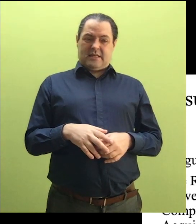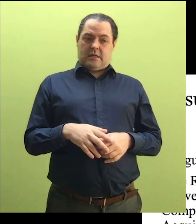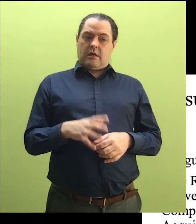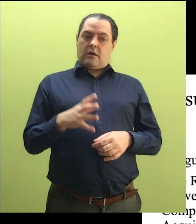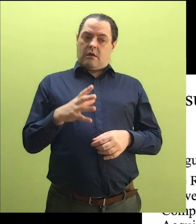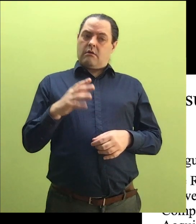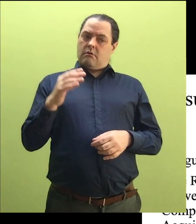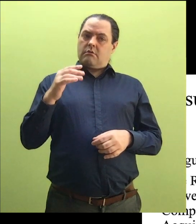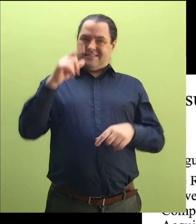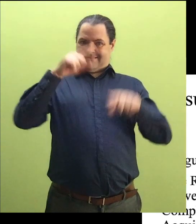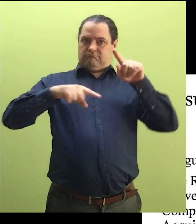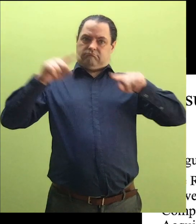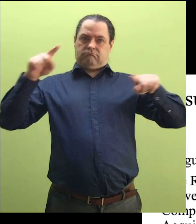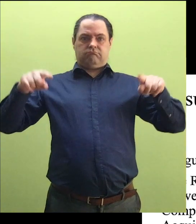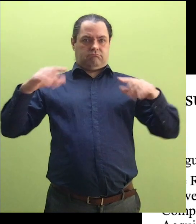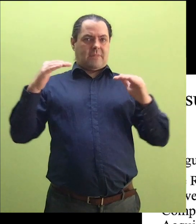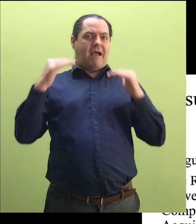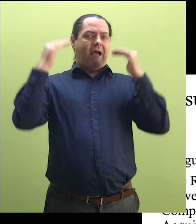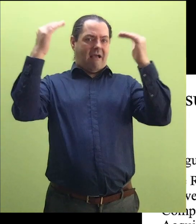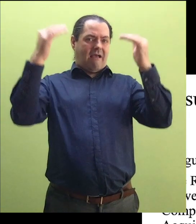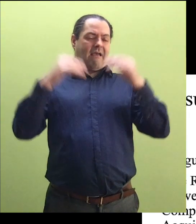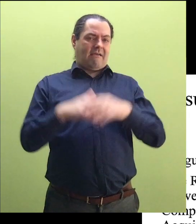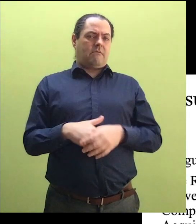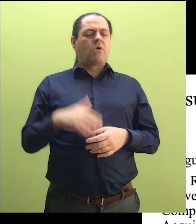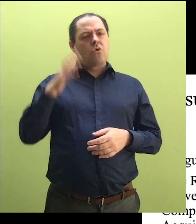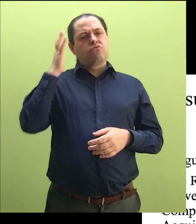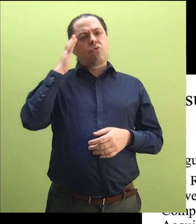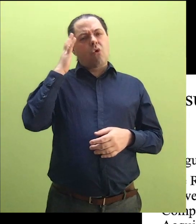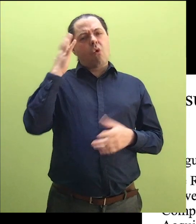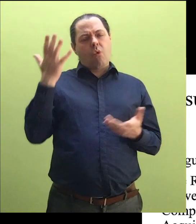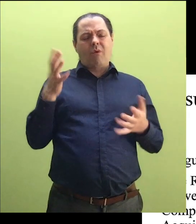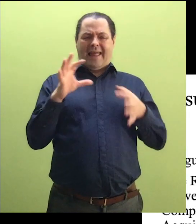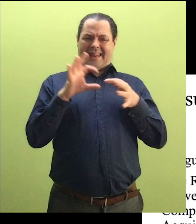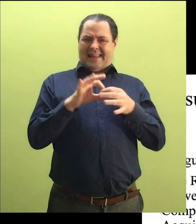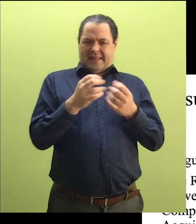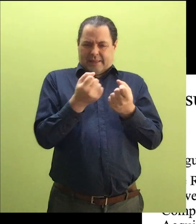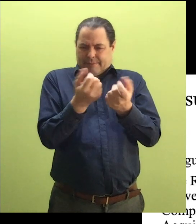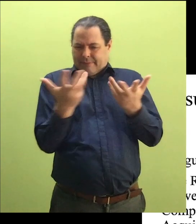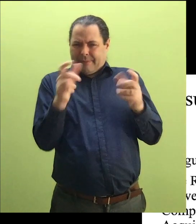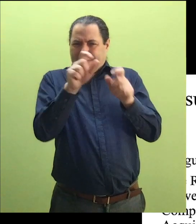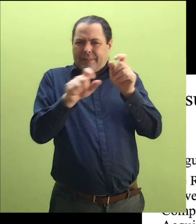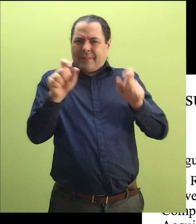that we have to work with a limited number of participants, a common obstacle in the research of minority languages,